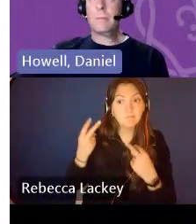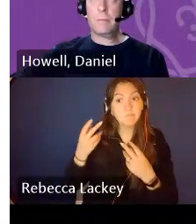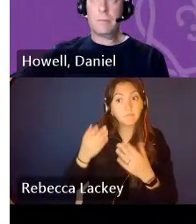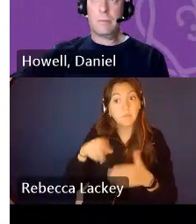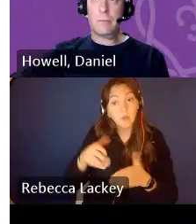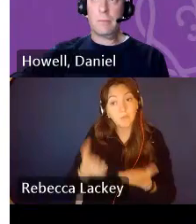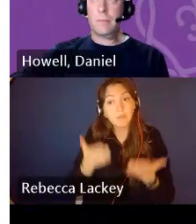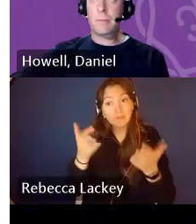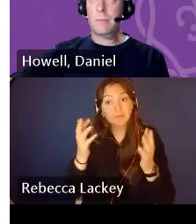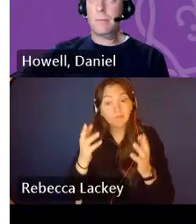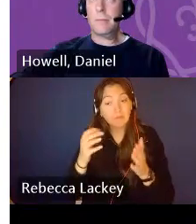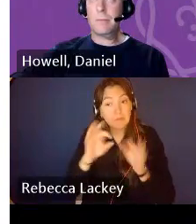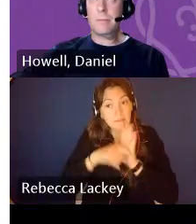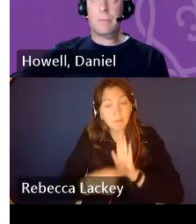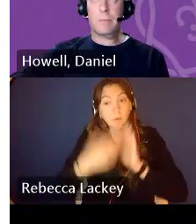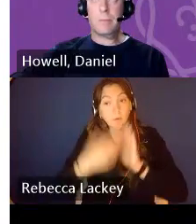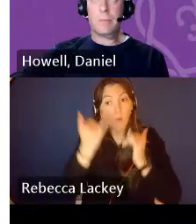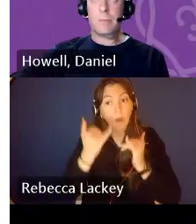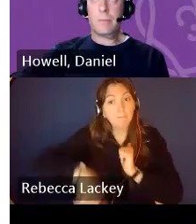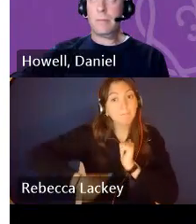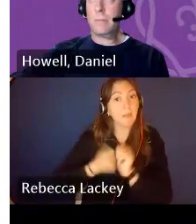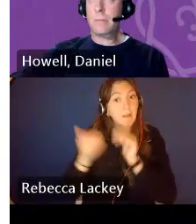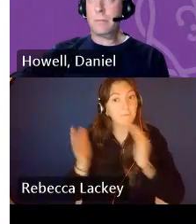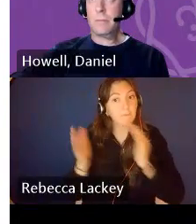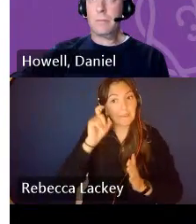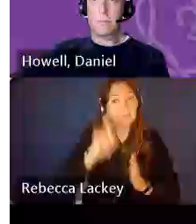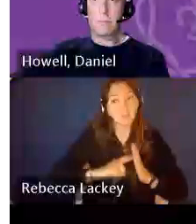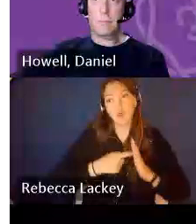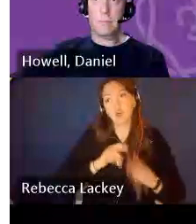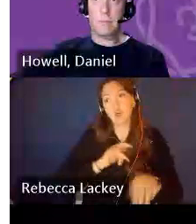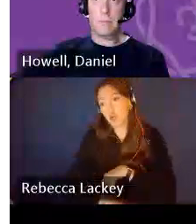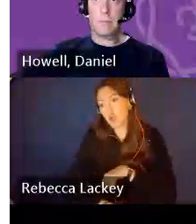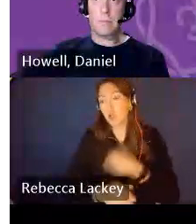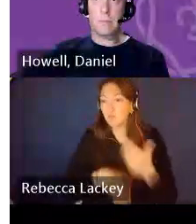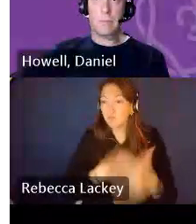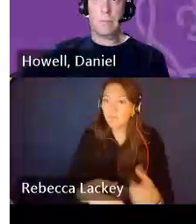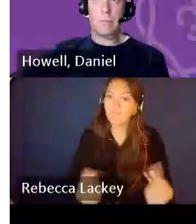an example of why contingency planning needs to start earlier and move faster. For example,